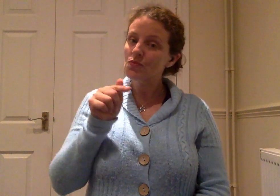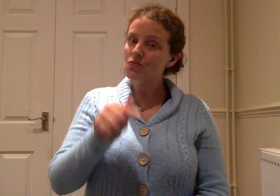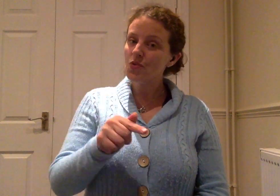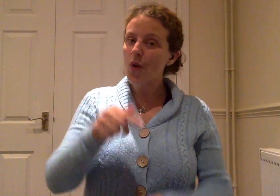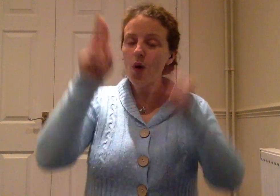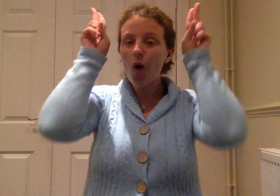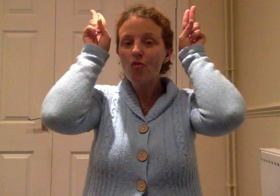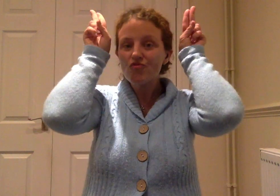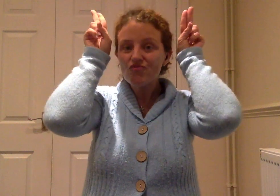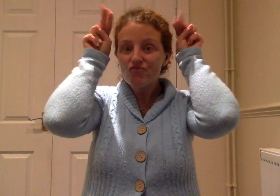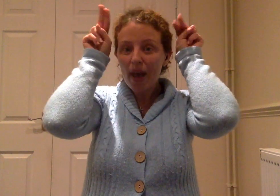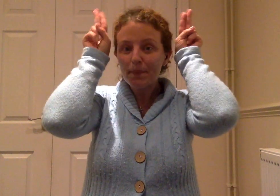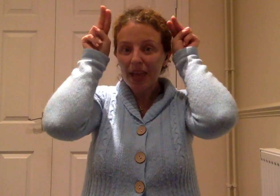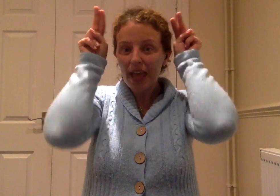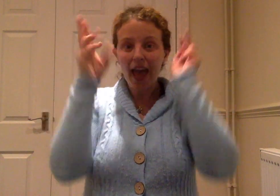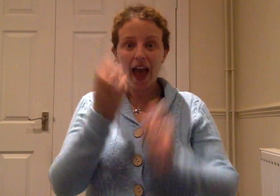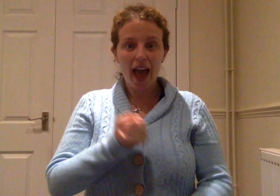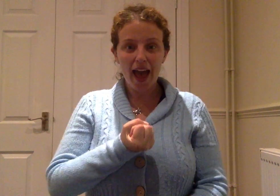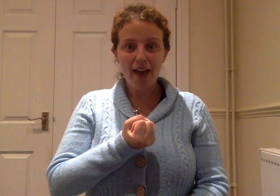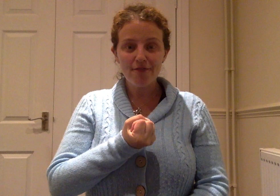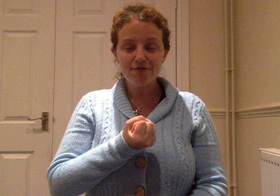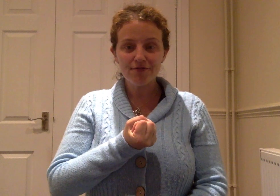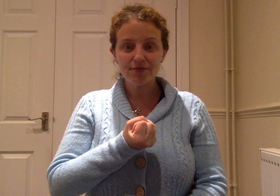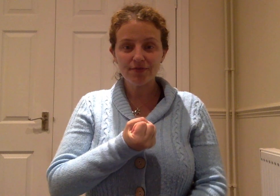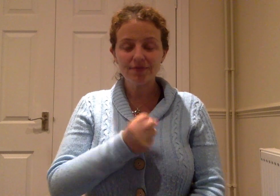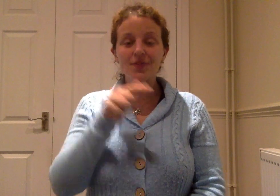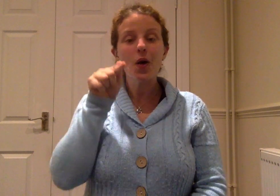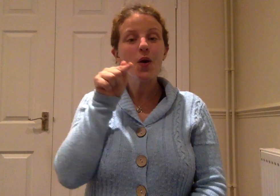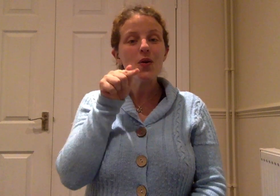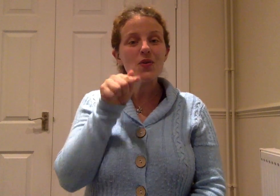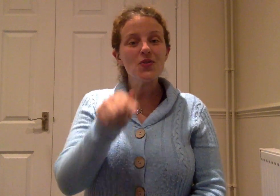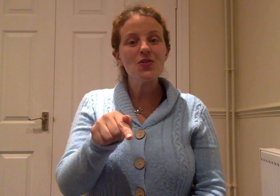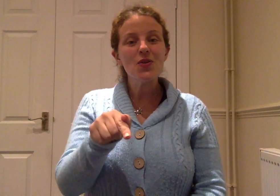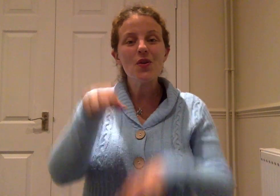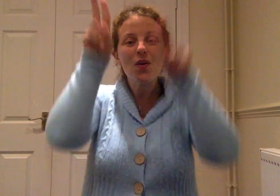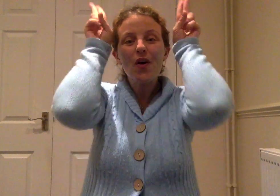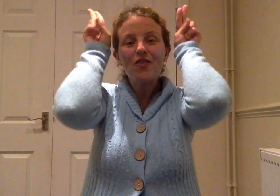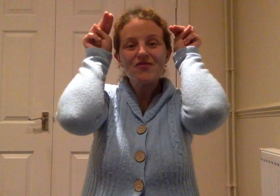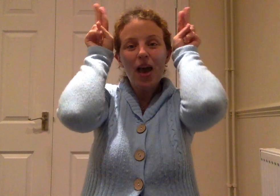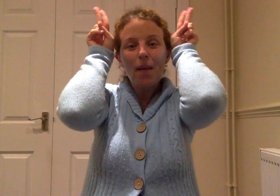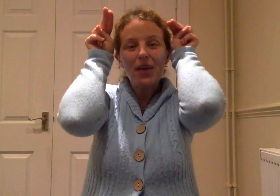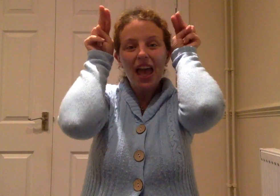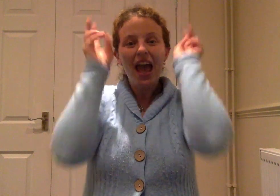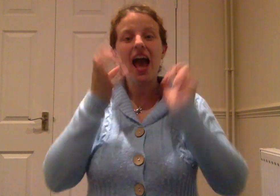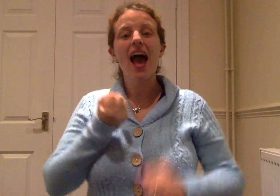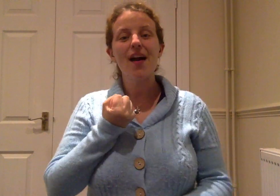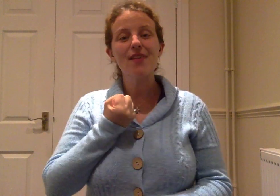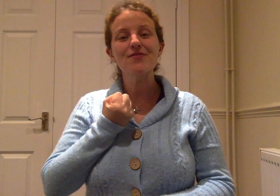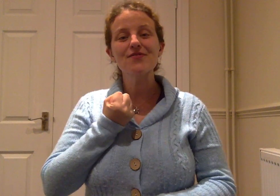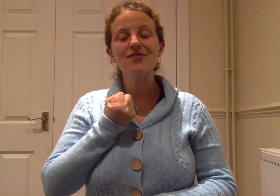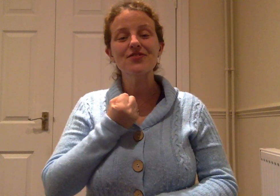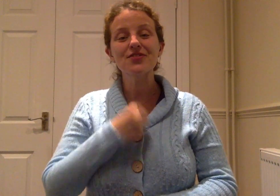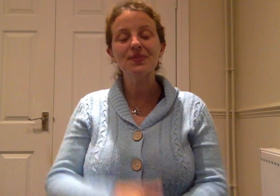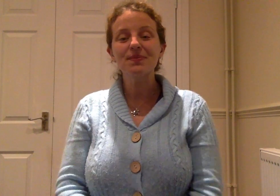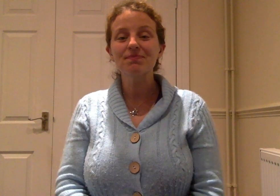You rabbit have?